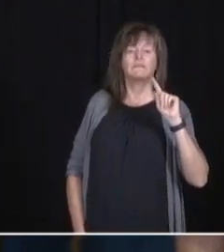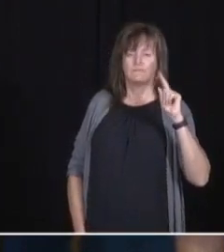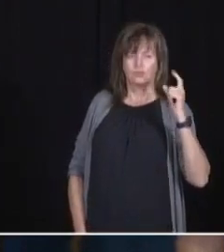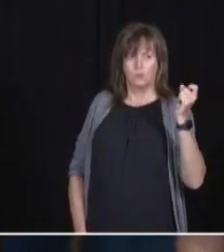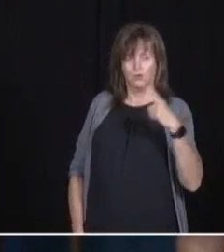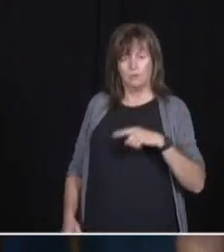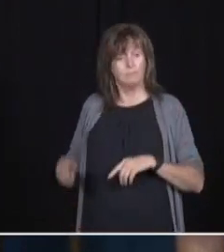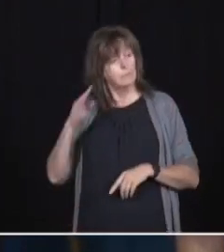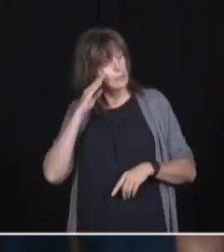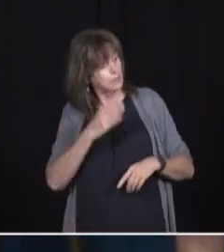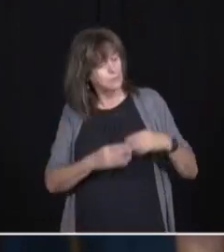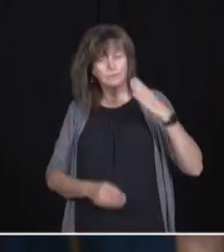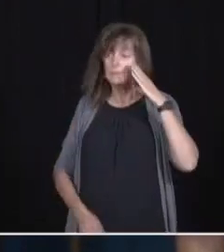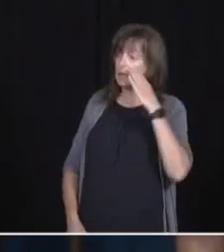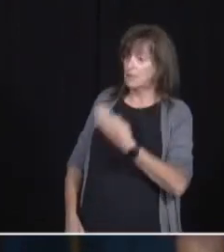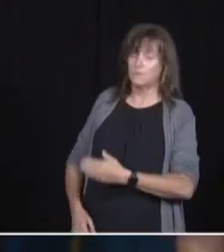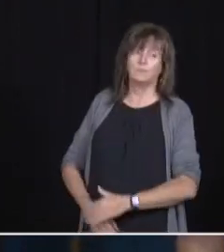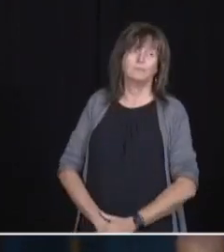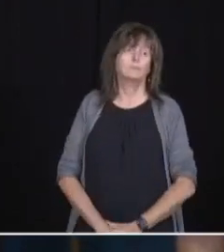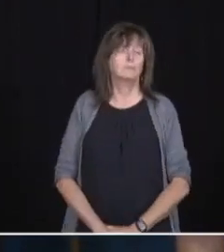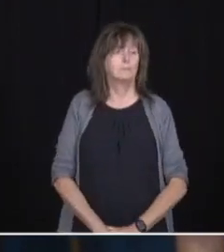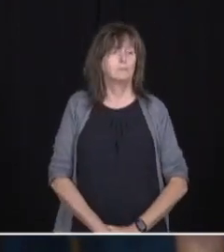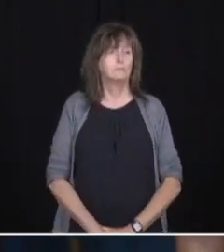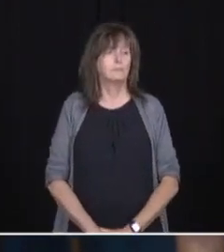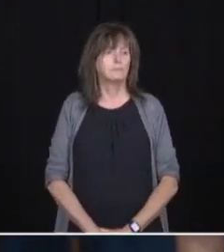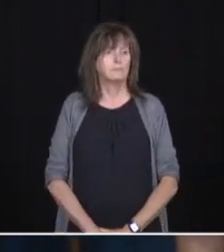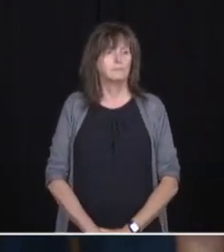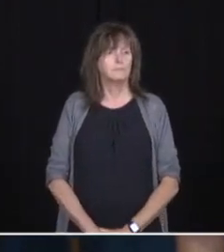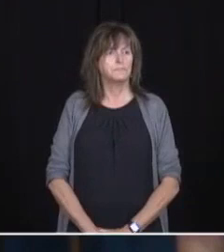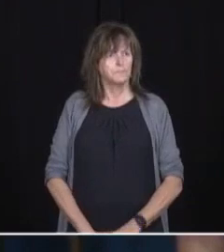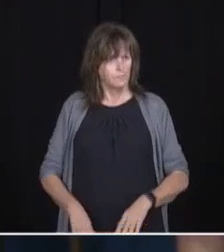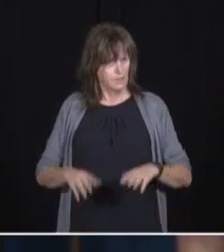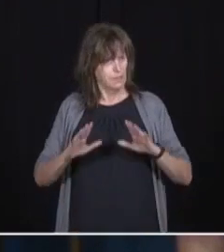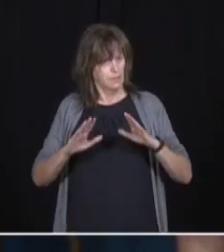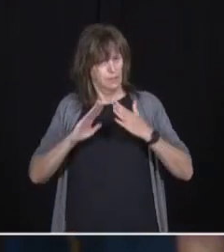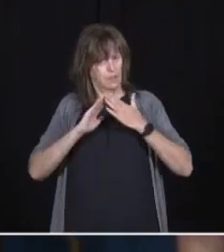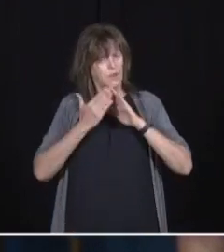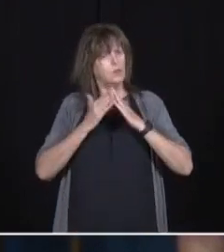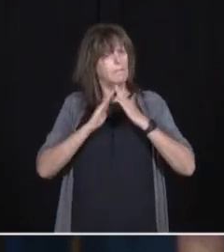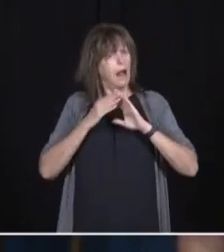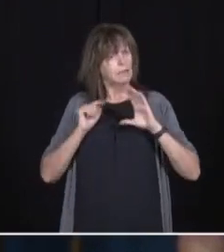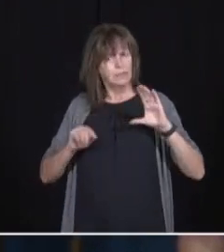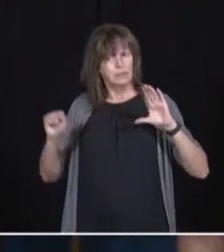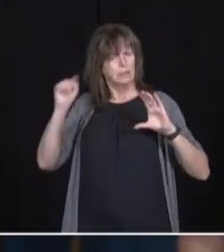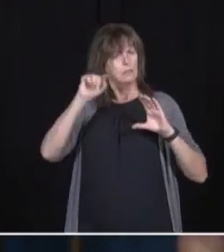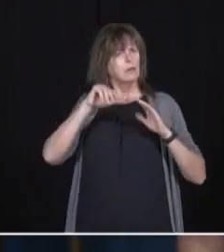First question comes from Randy from CHC HDV. Hi Premier. I am wondering, how did municipalities go about accepting this money